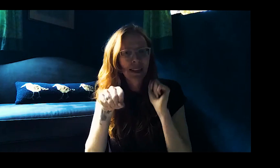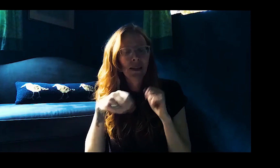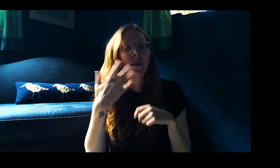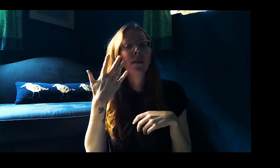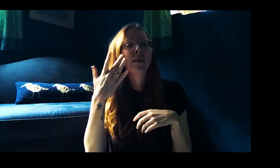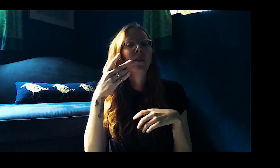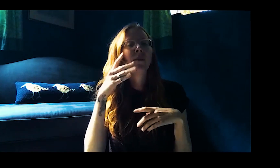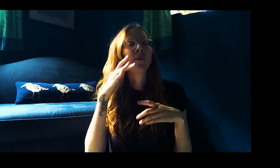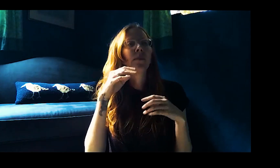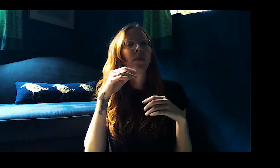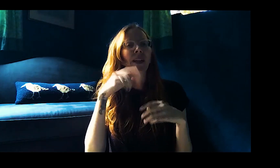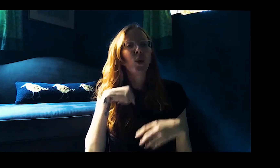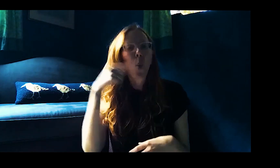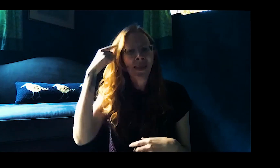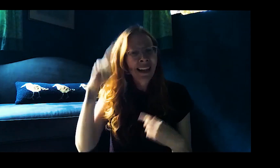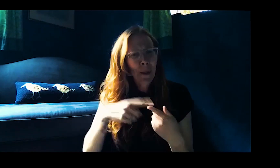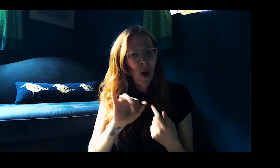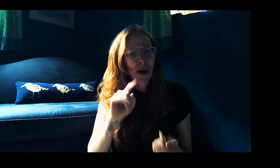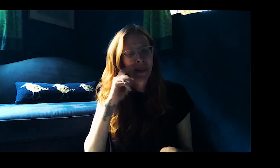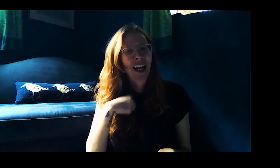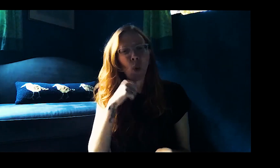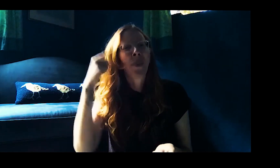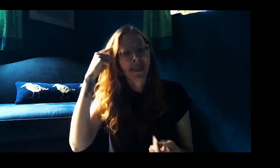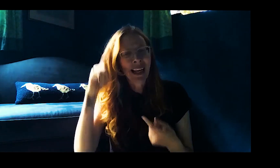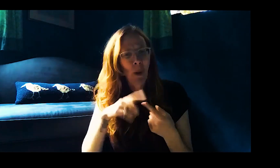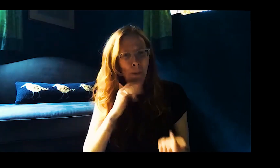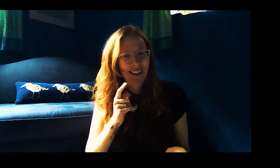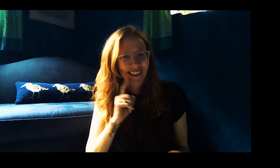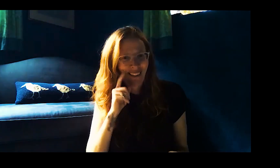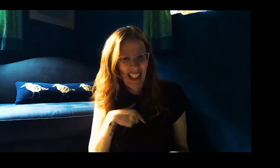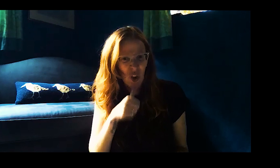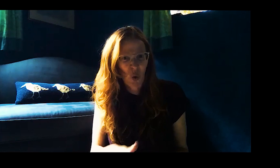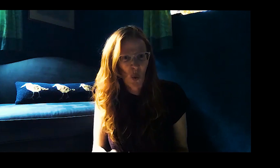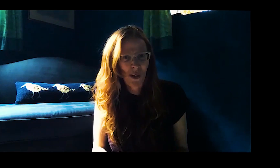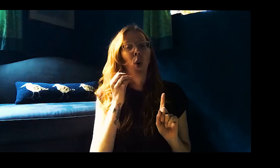but I don't think about it because I don't think about being deaf. I just don't,